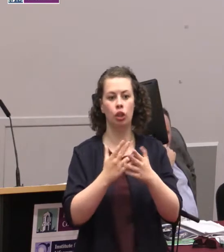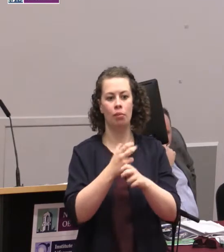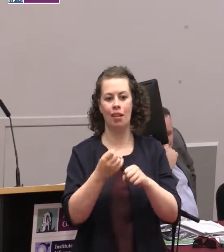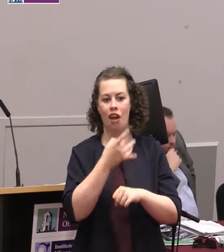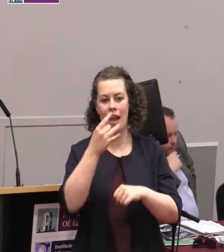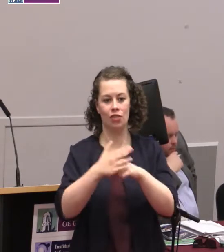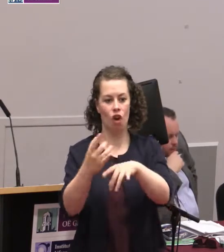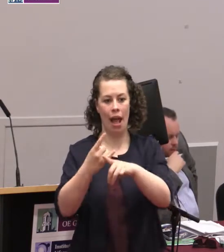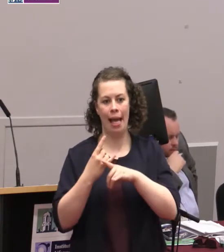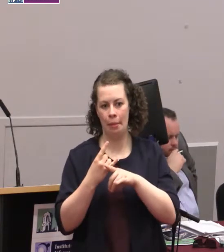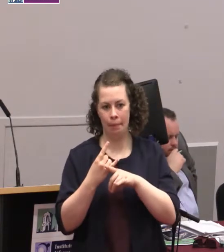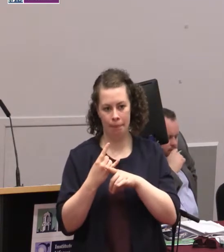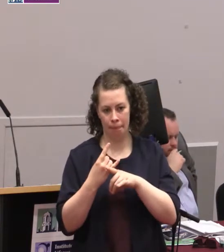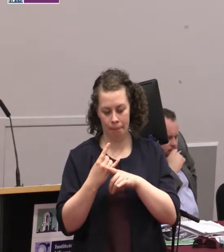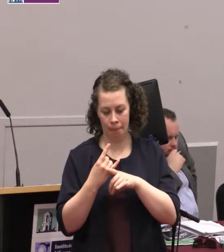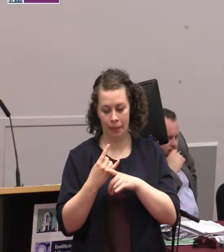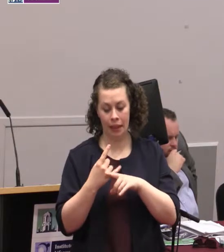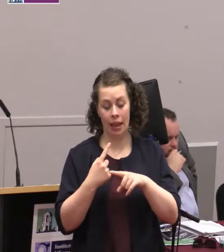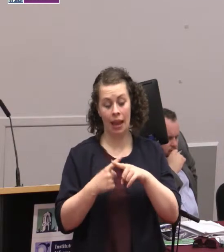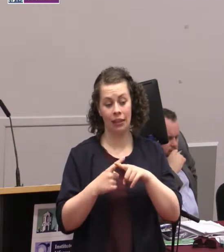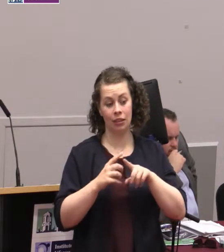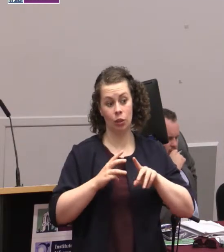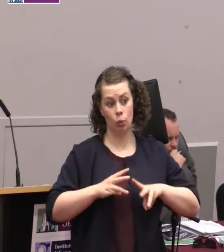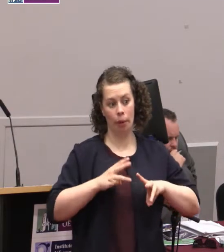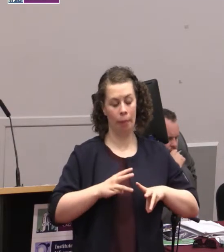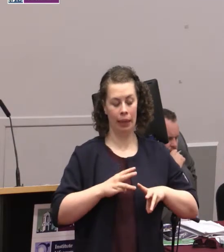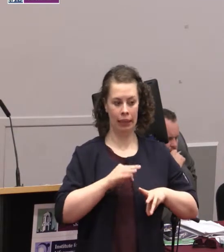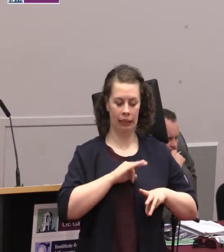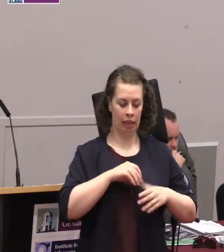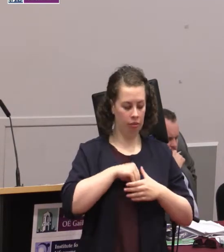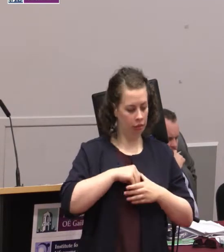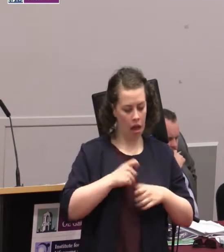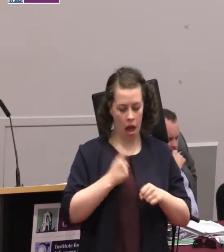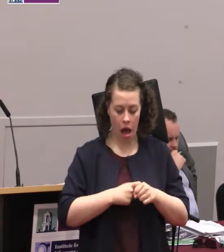help they needed, and they were having a really hard time.